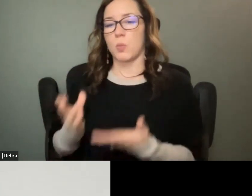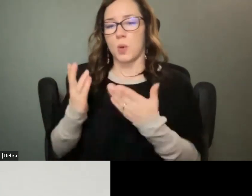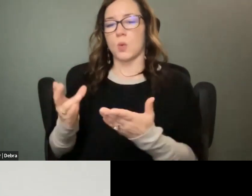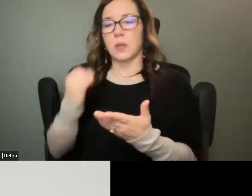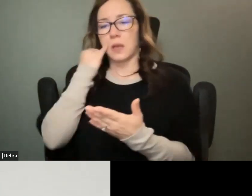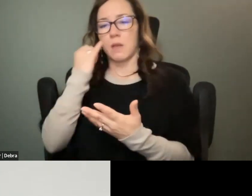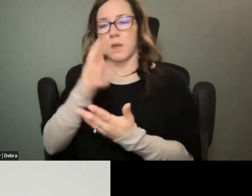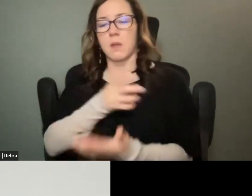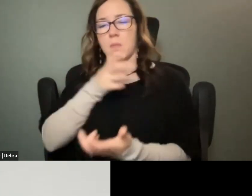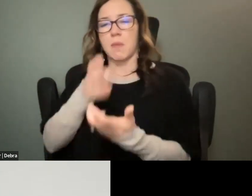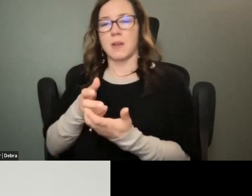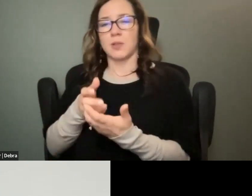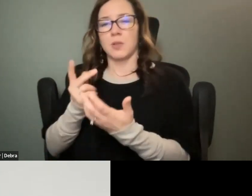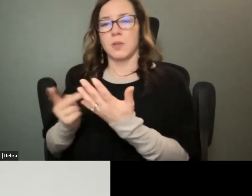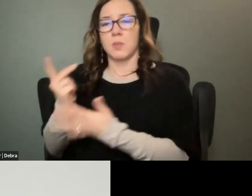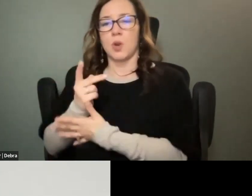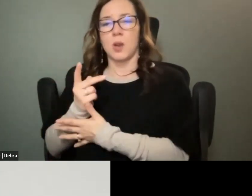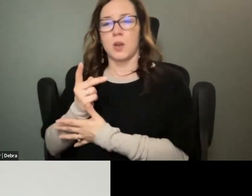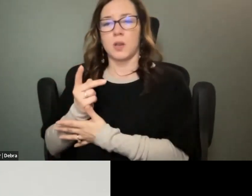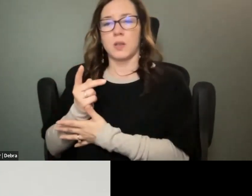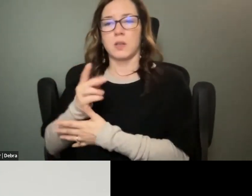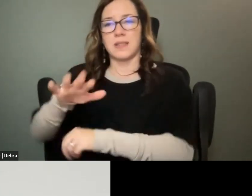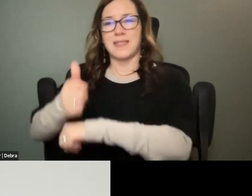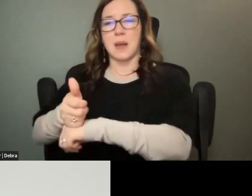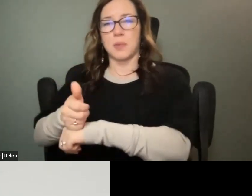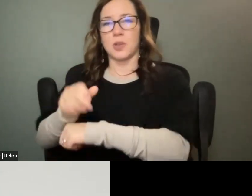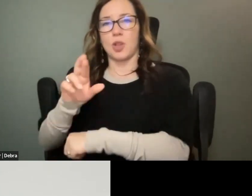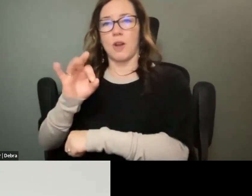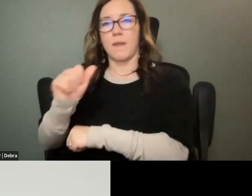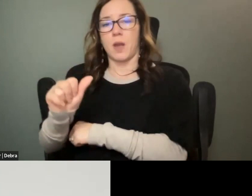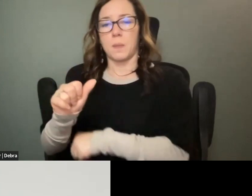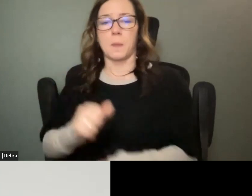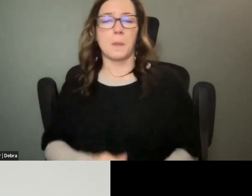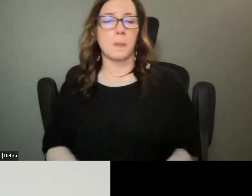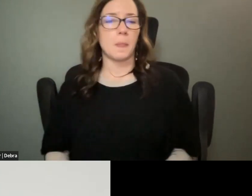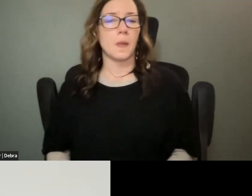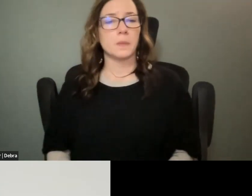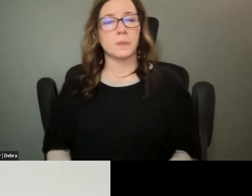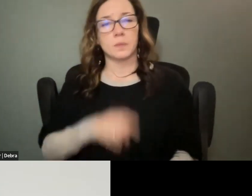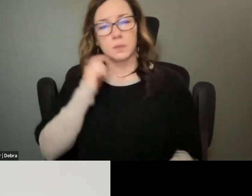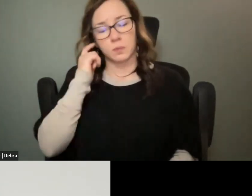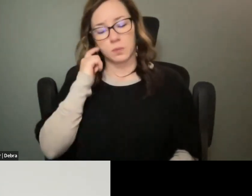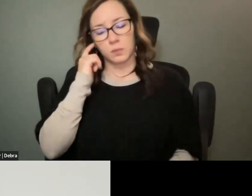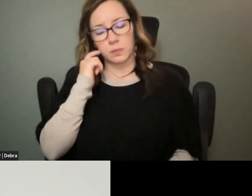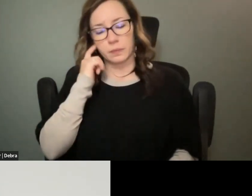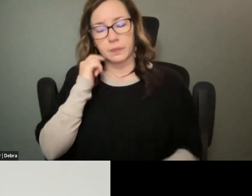with the priorities set in the RFA